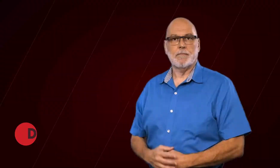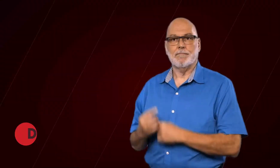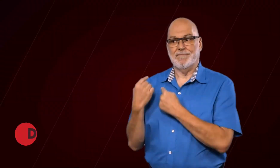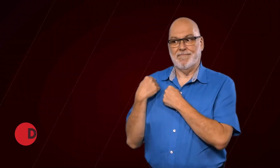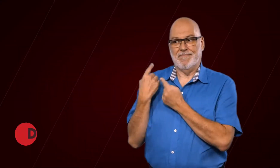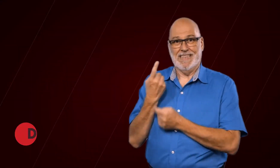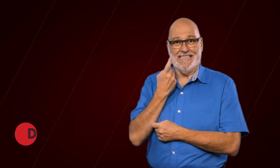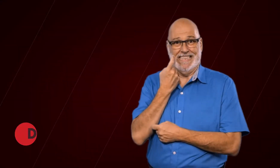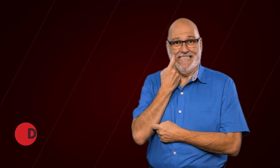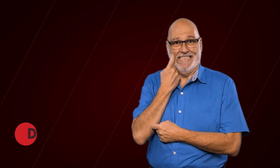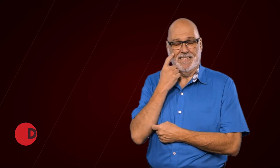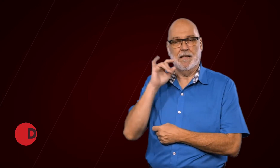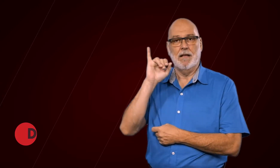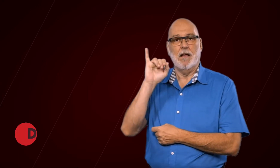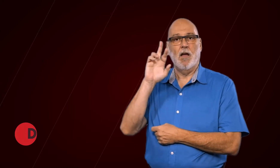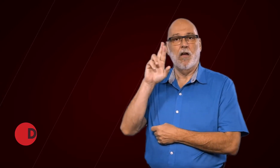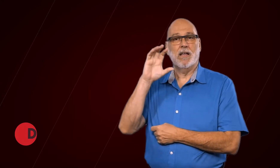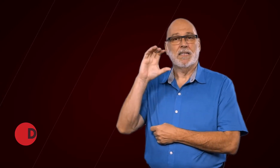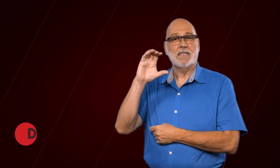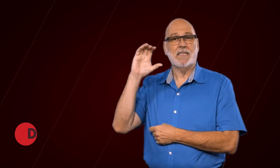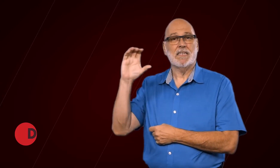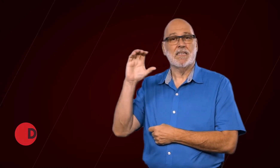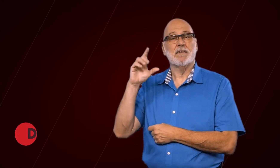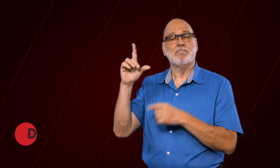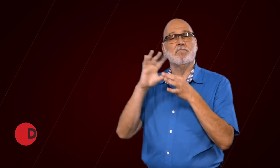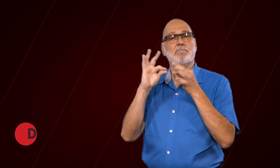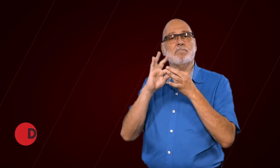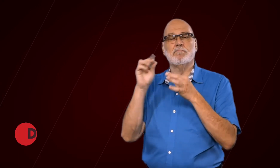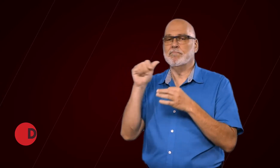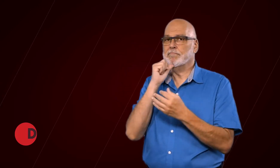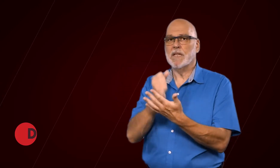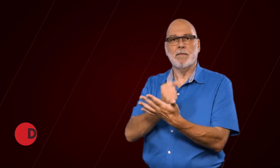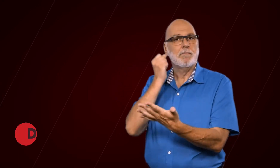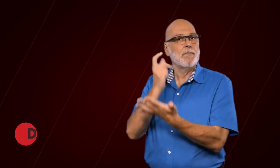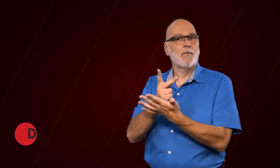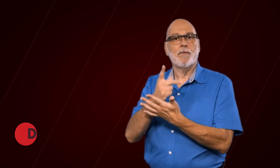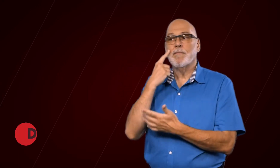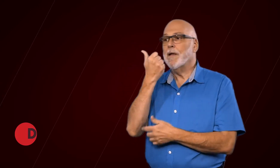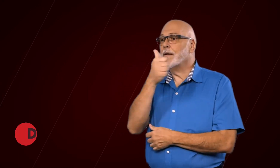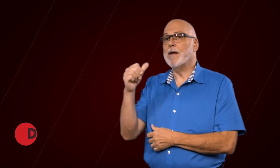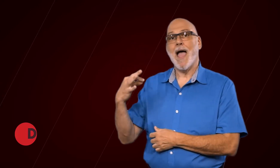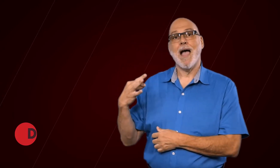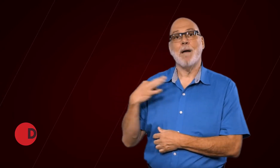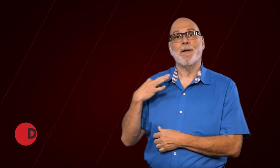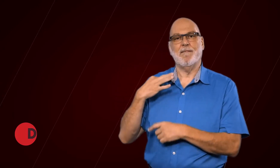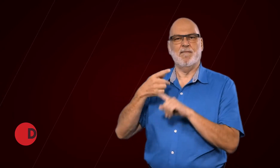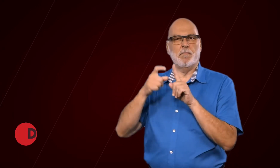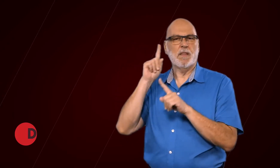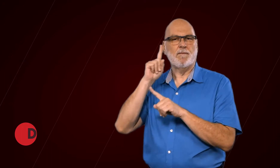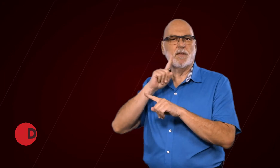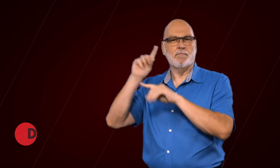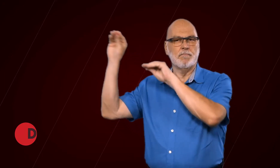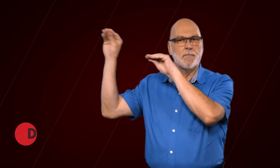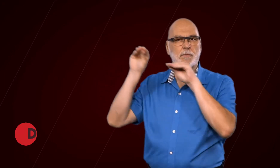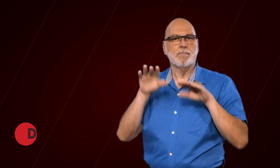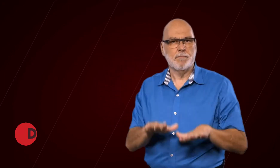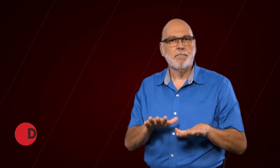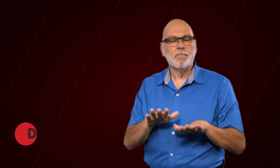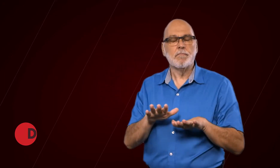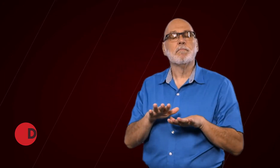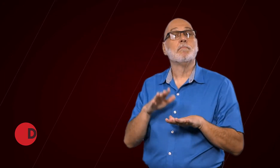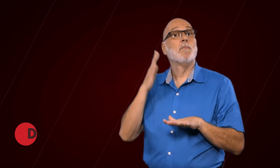[Anselmo]: Until recently IRCC would not approve applications from Deaf immigrants